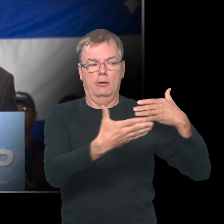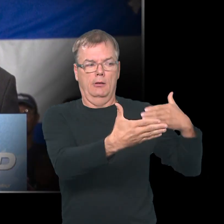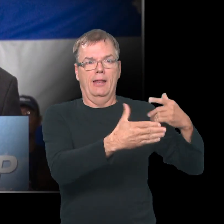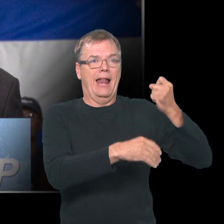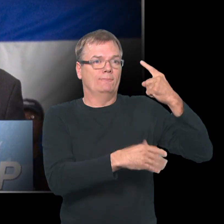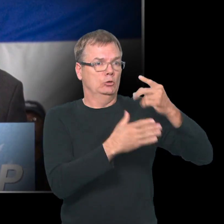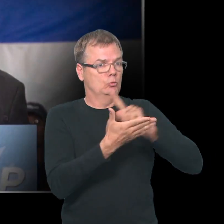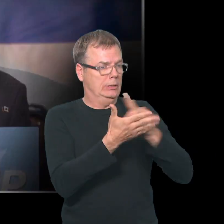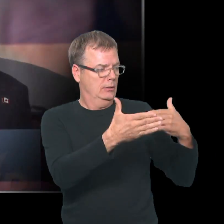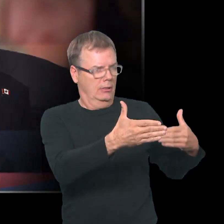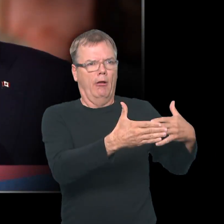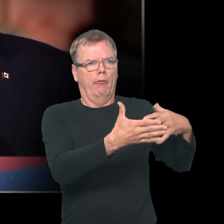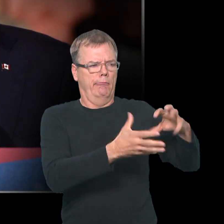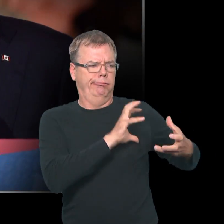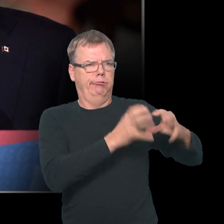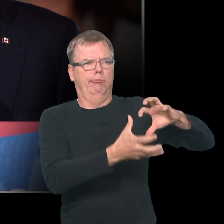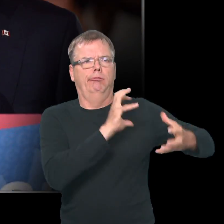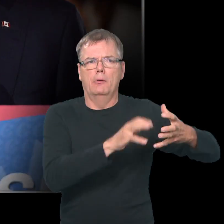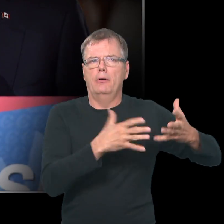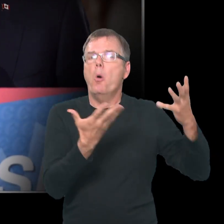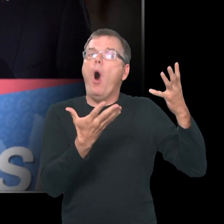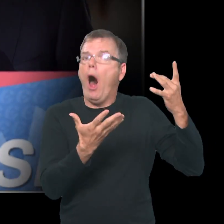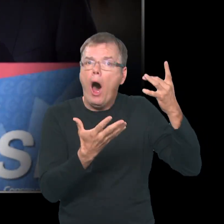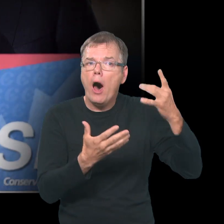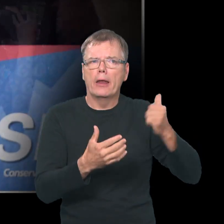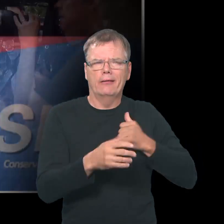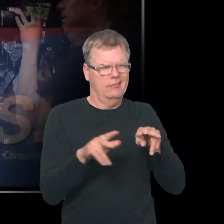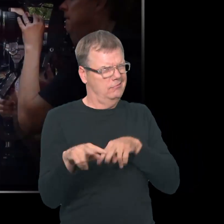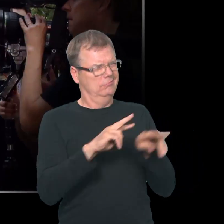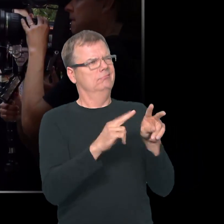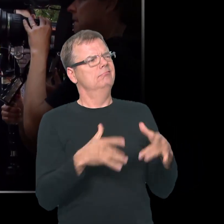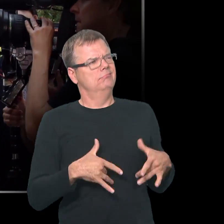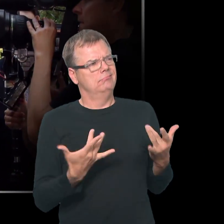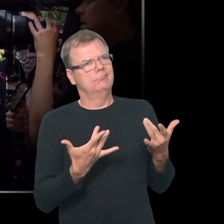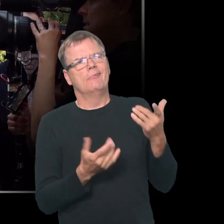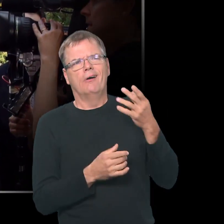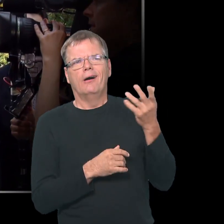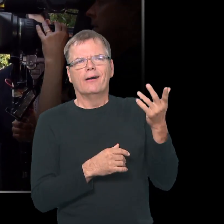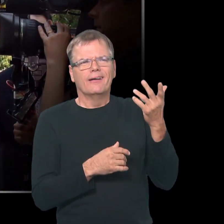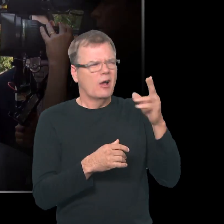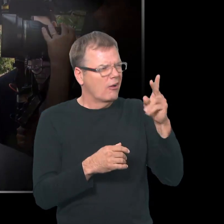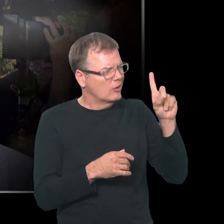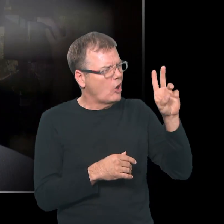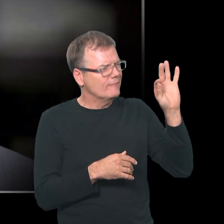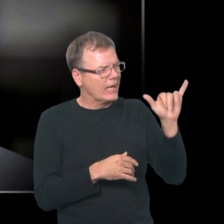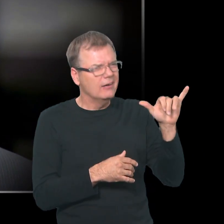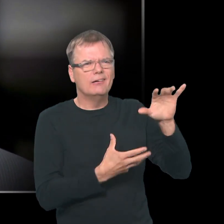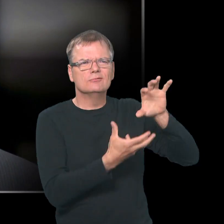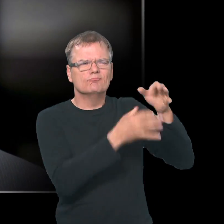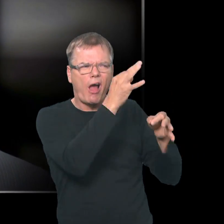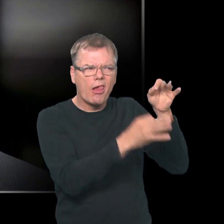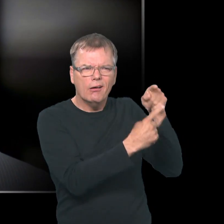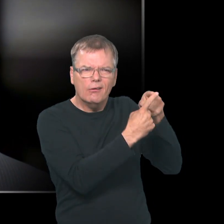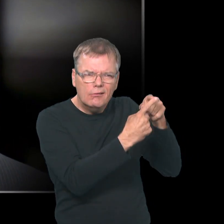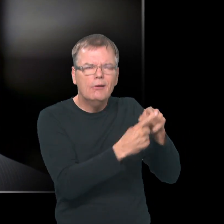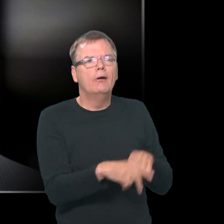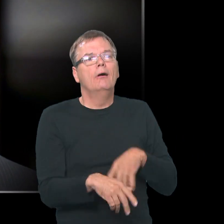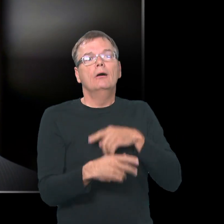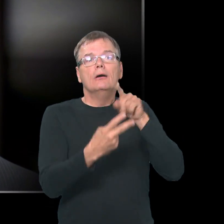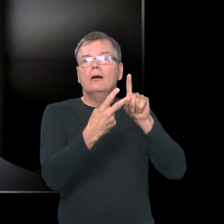for the Conservative leader in the first five of 11 weeks. His leadership has been questioned. The resumption of the Duffy trial